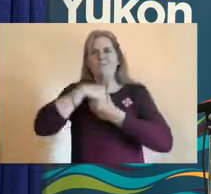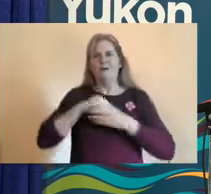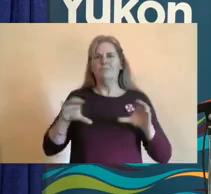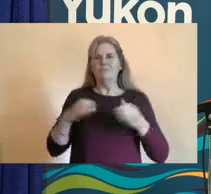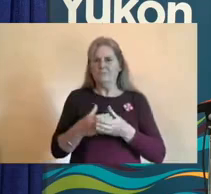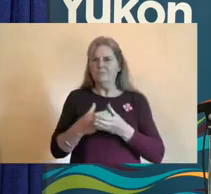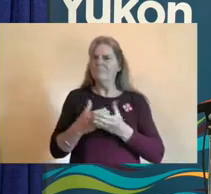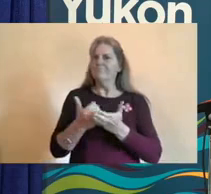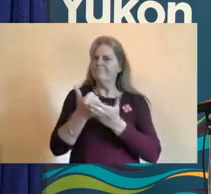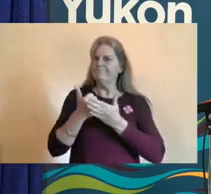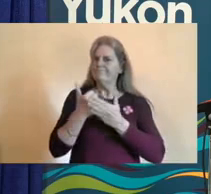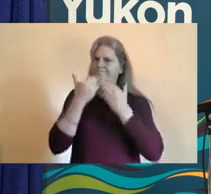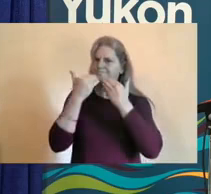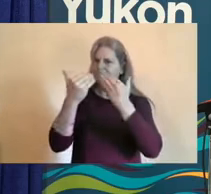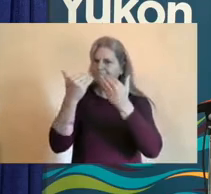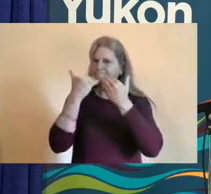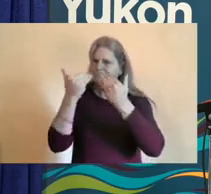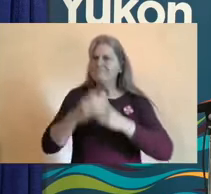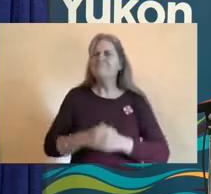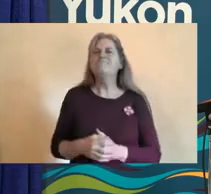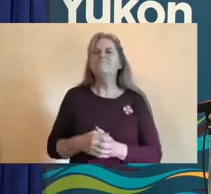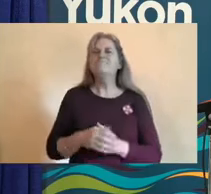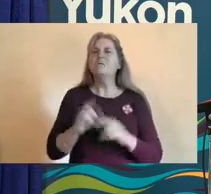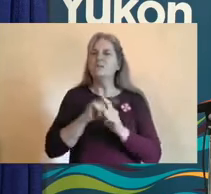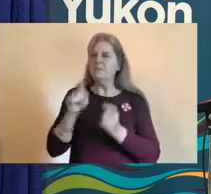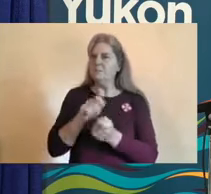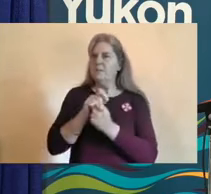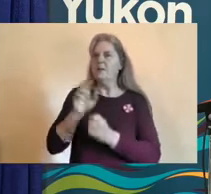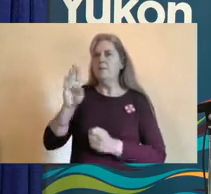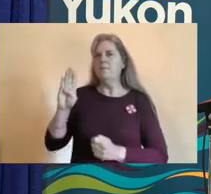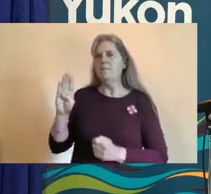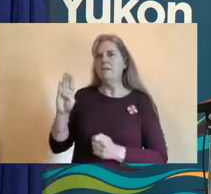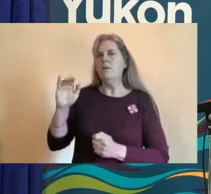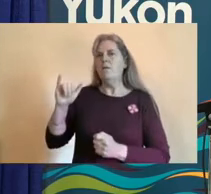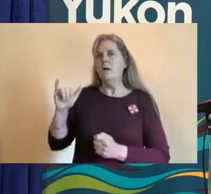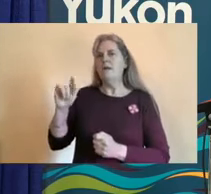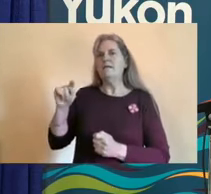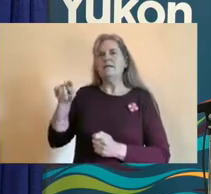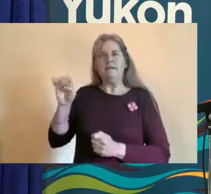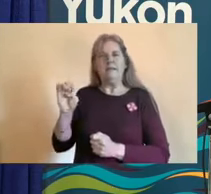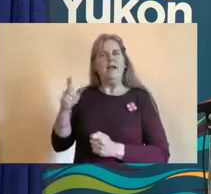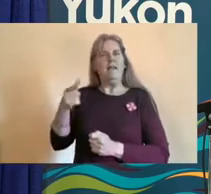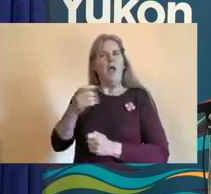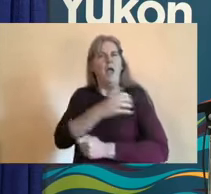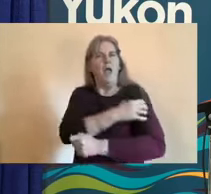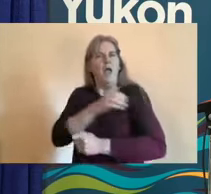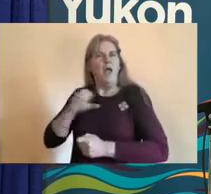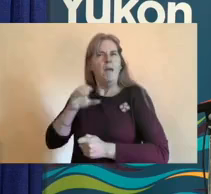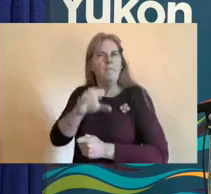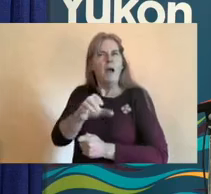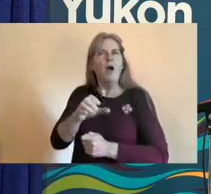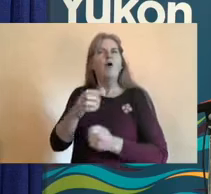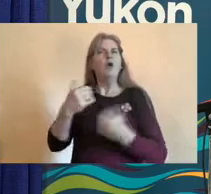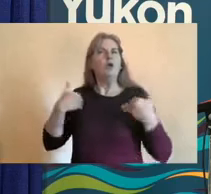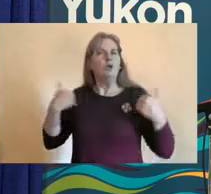I want to specifically thank BYTE, for grading to support the